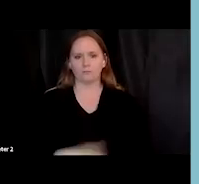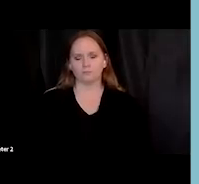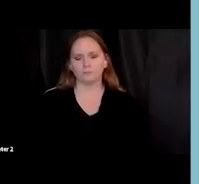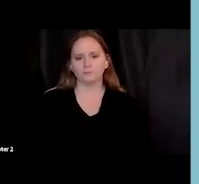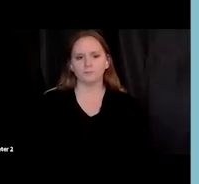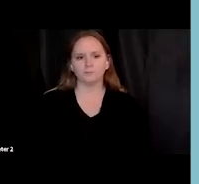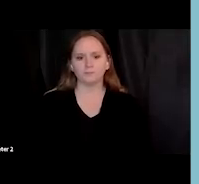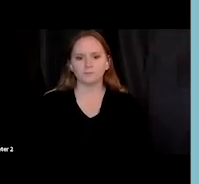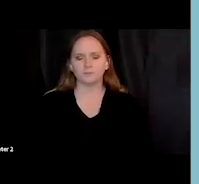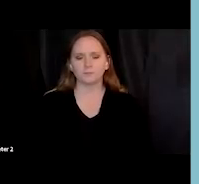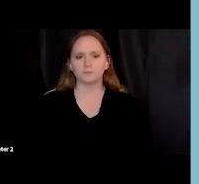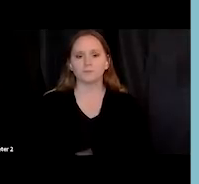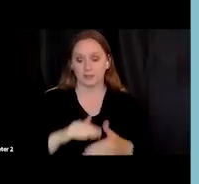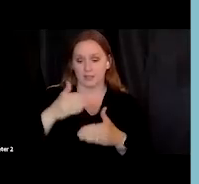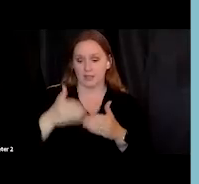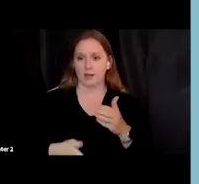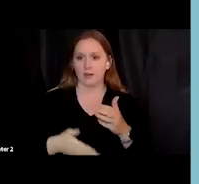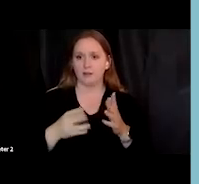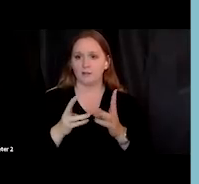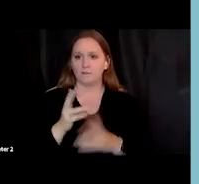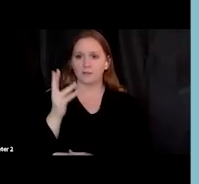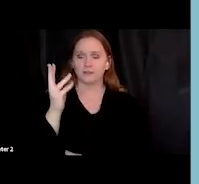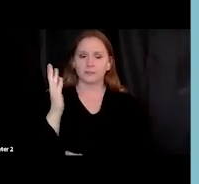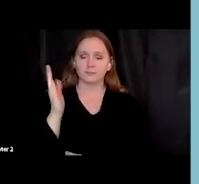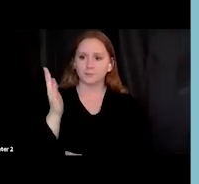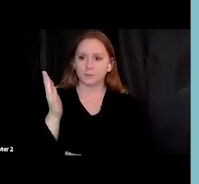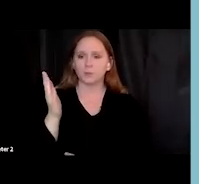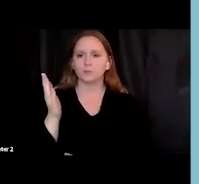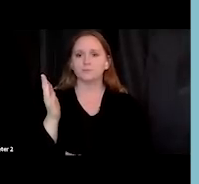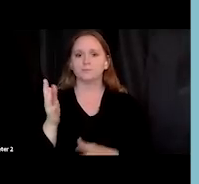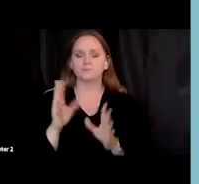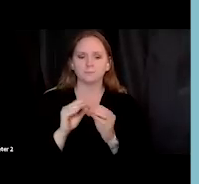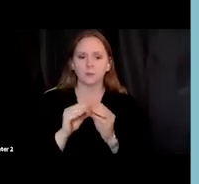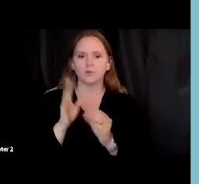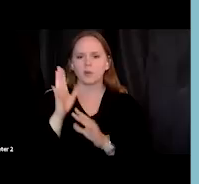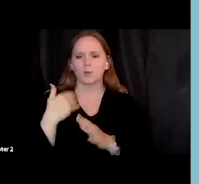At the end of the webinar, there'll be a link to an evaluation, which we'll send you to a certificate